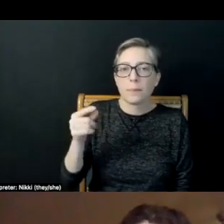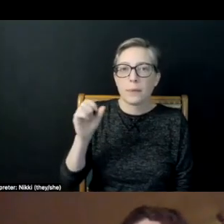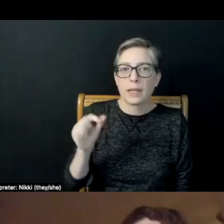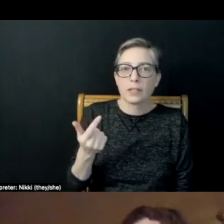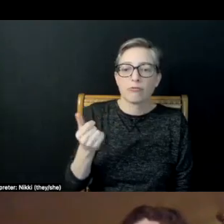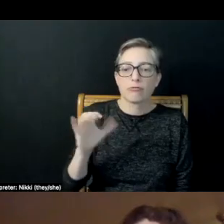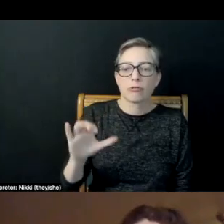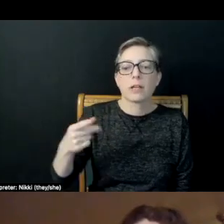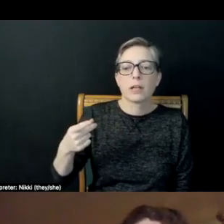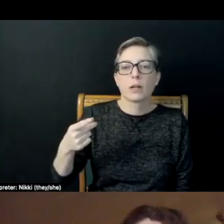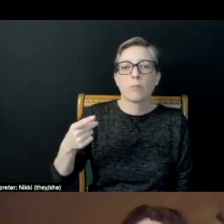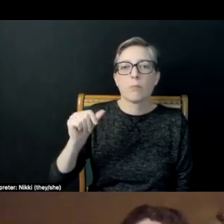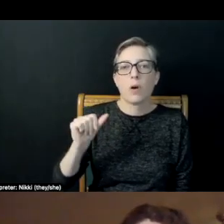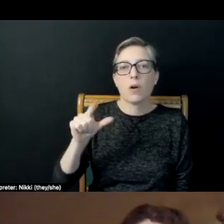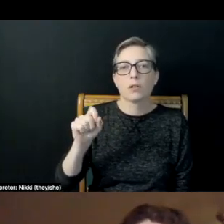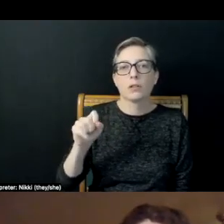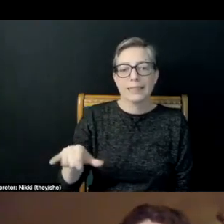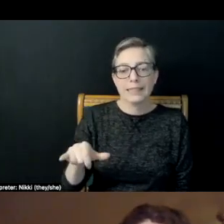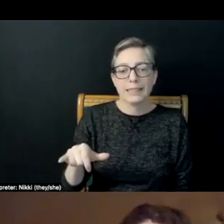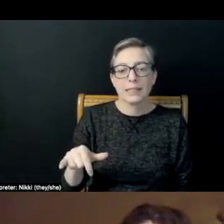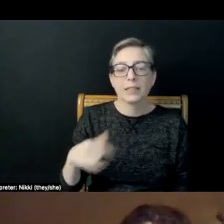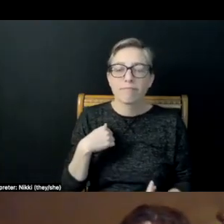especially one who was six weeks premature.